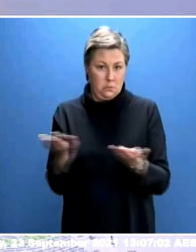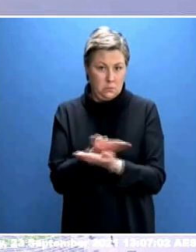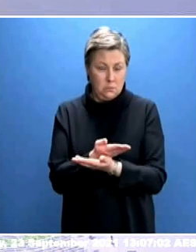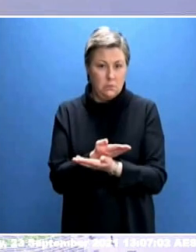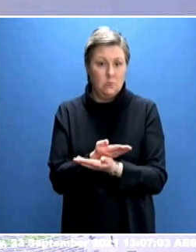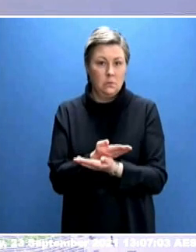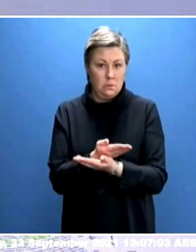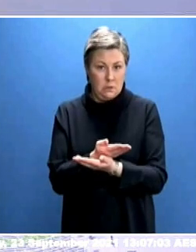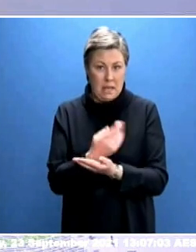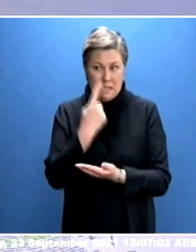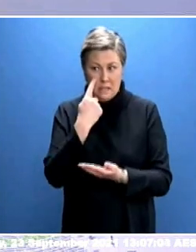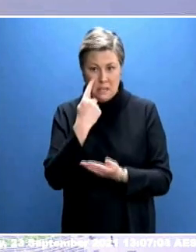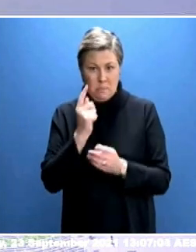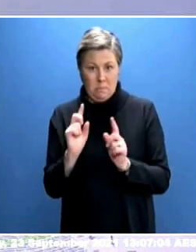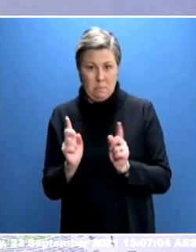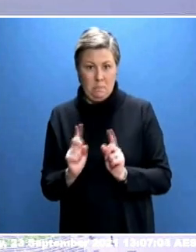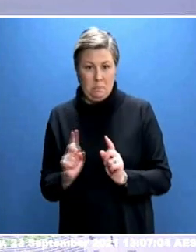to see if that can be sorted out.